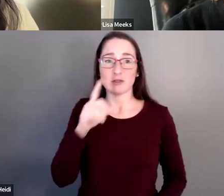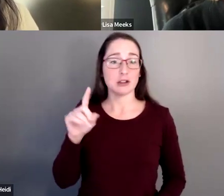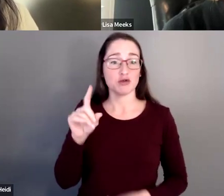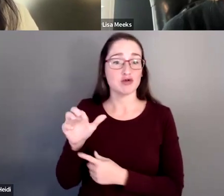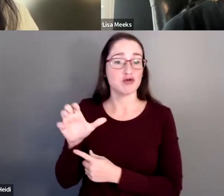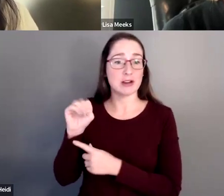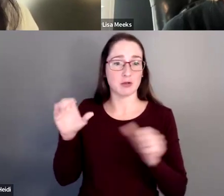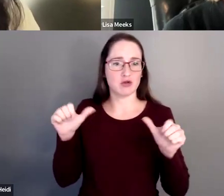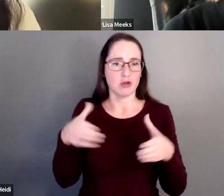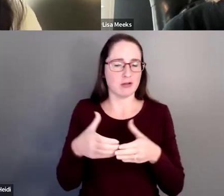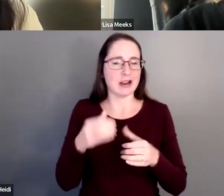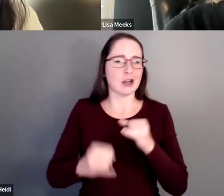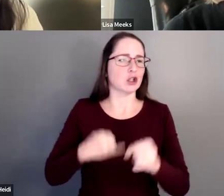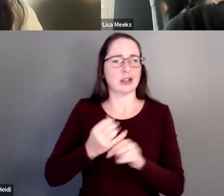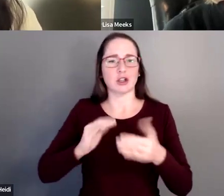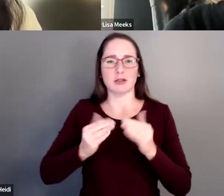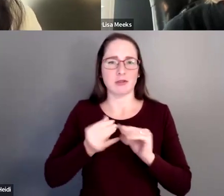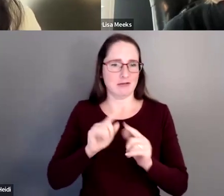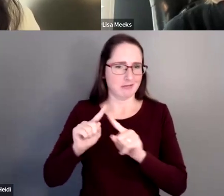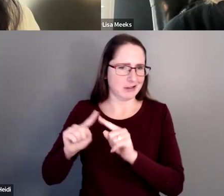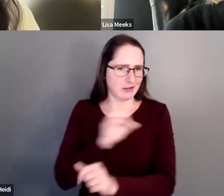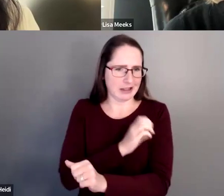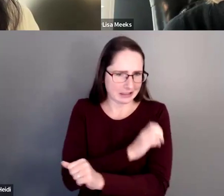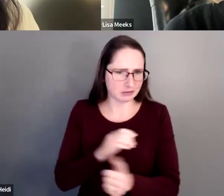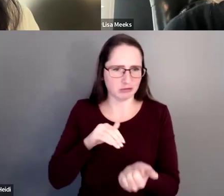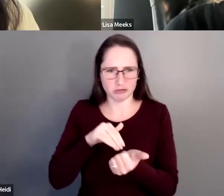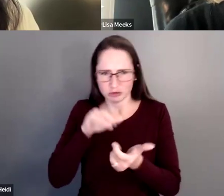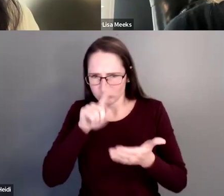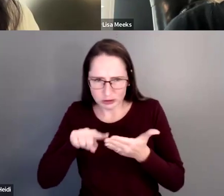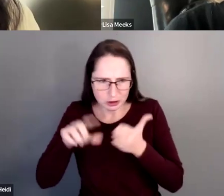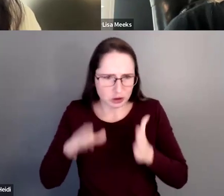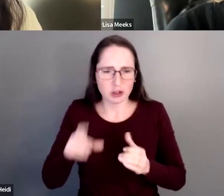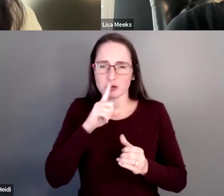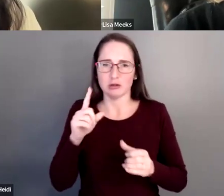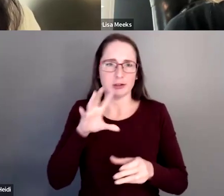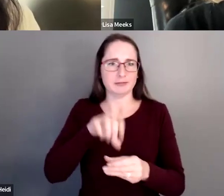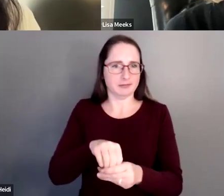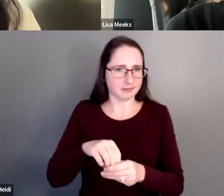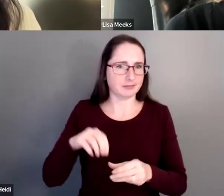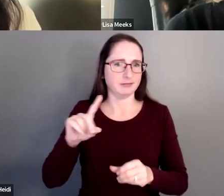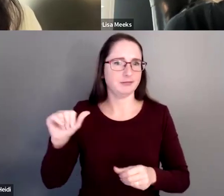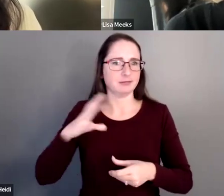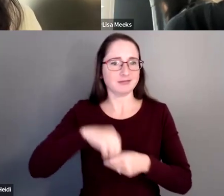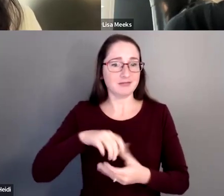founder and codirector of the docs with disability. The DREAM